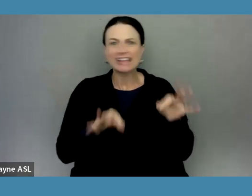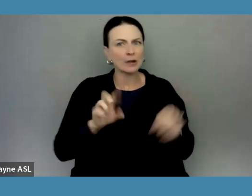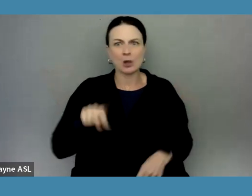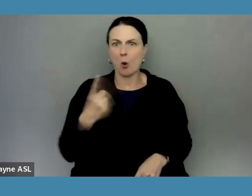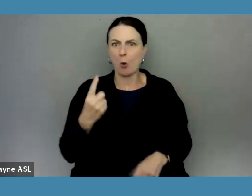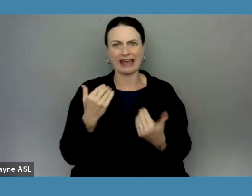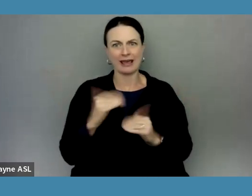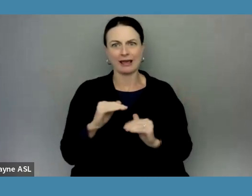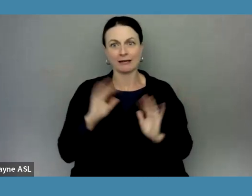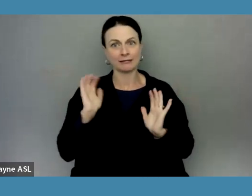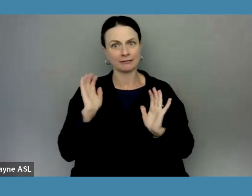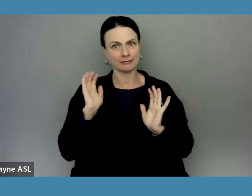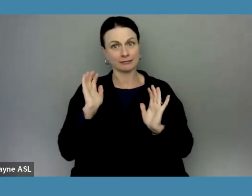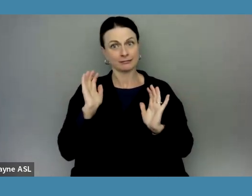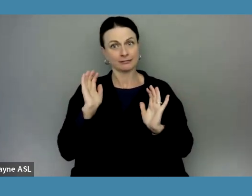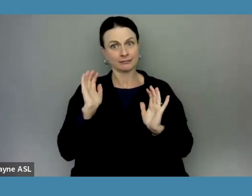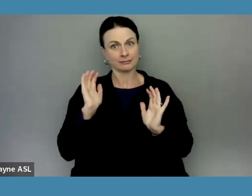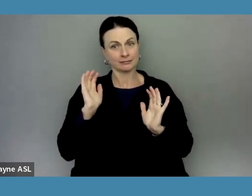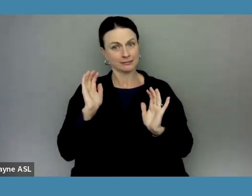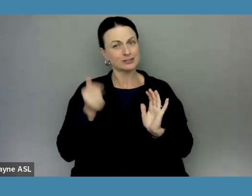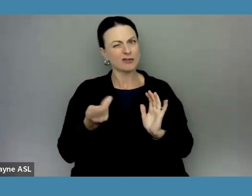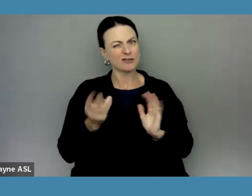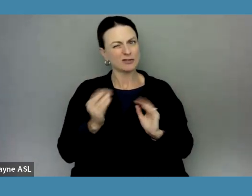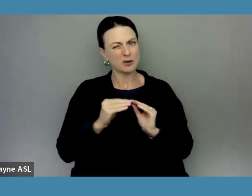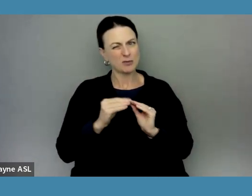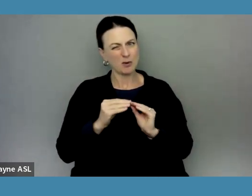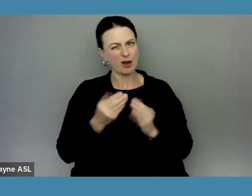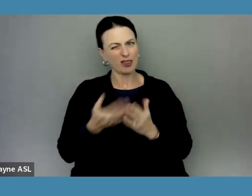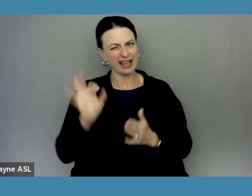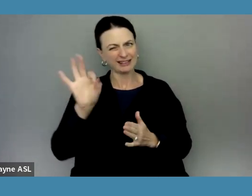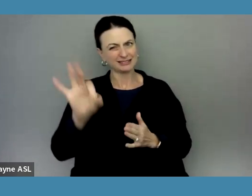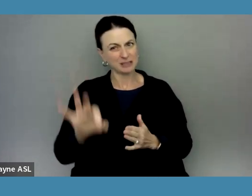So just a few more things about this before we move on.